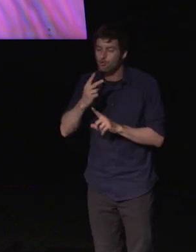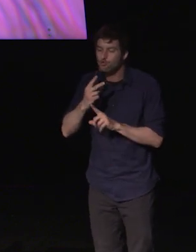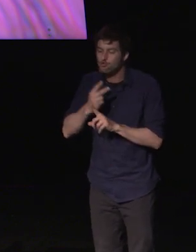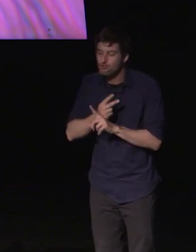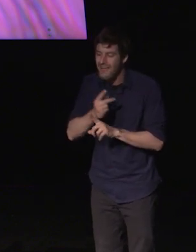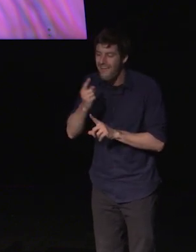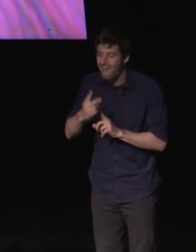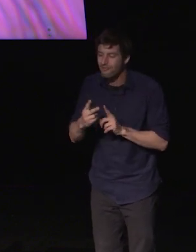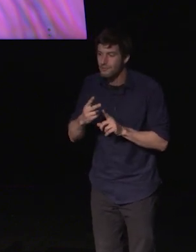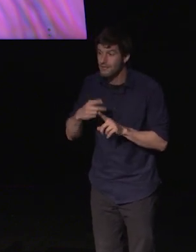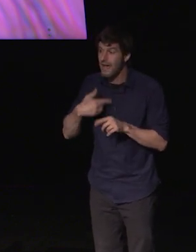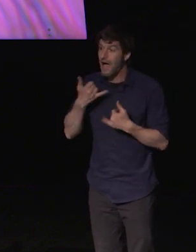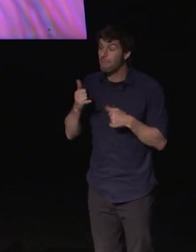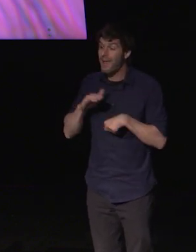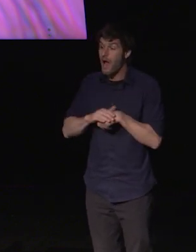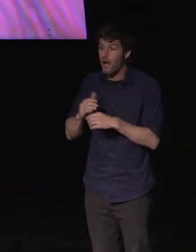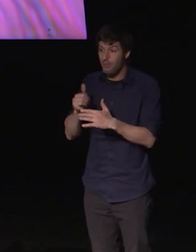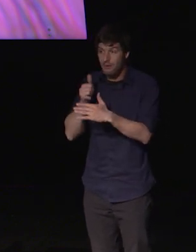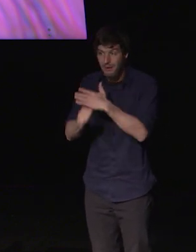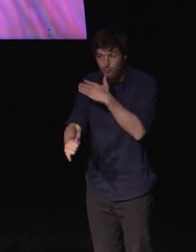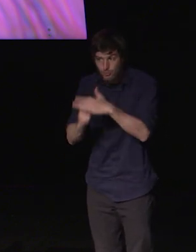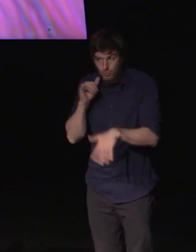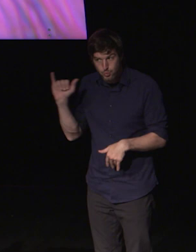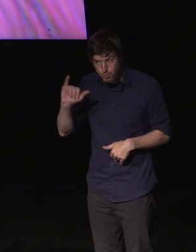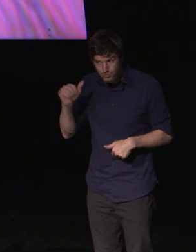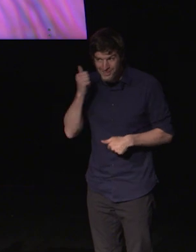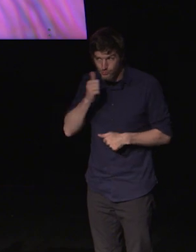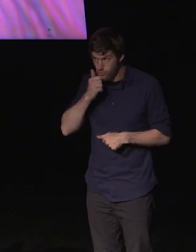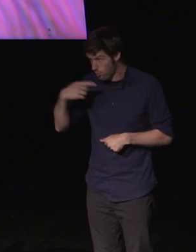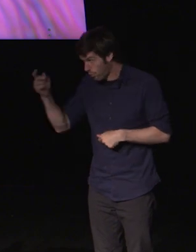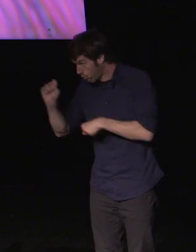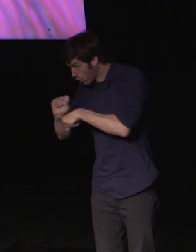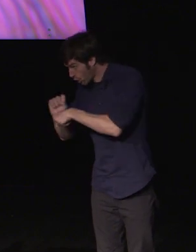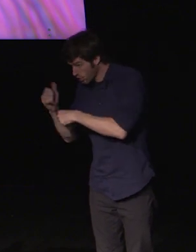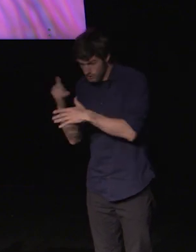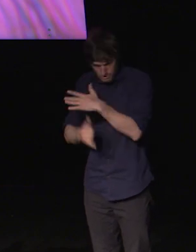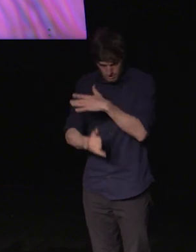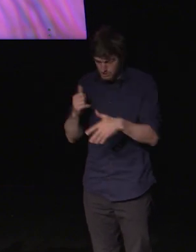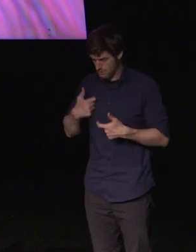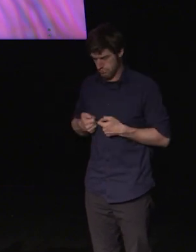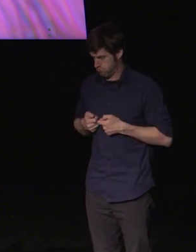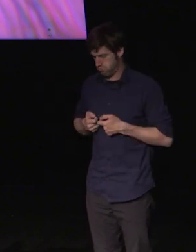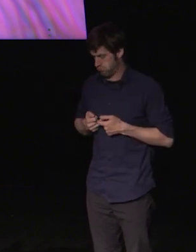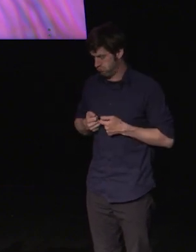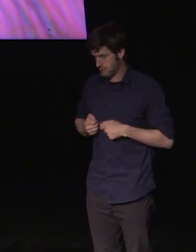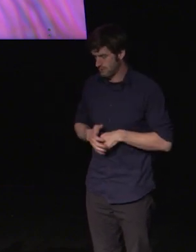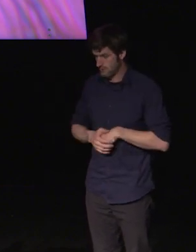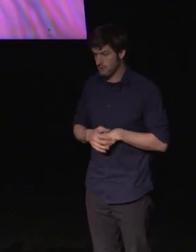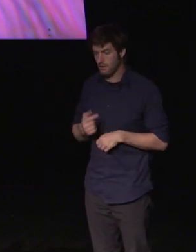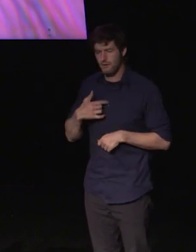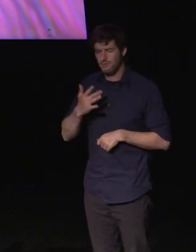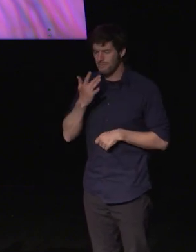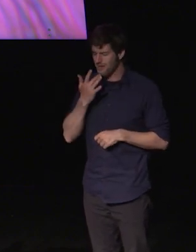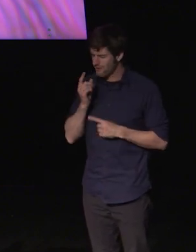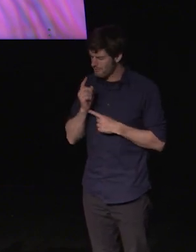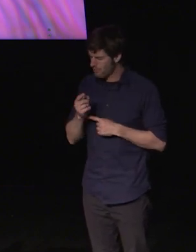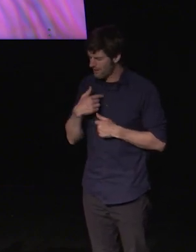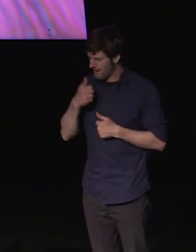on my way to work and back every single day. And I remember that my favorite moment of it was... There's the lynel kind of on top of the mountain